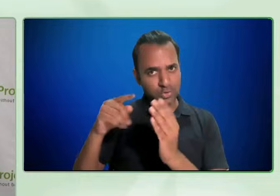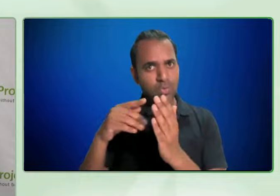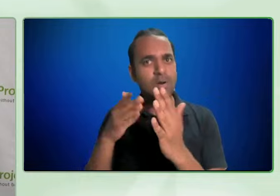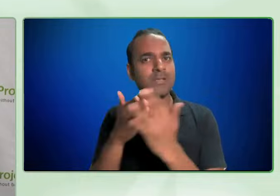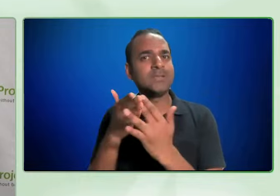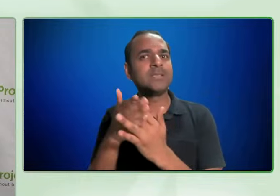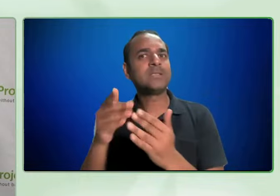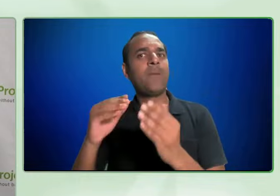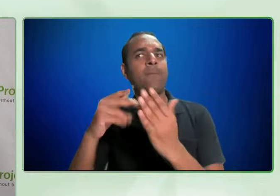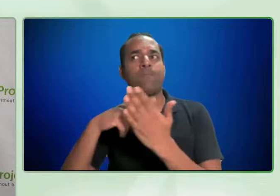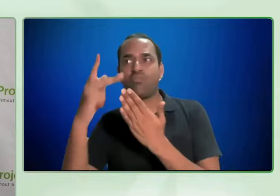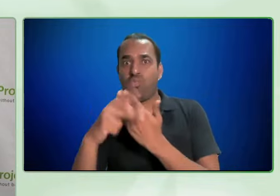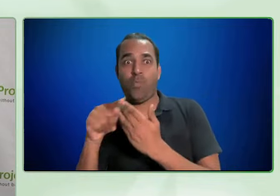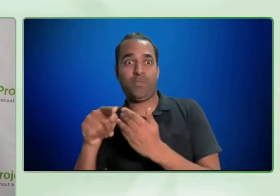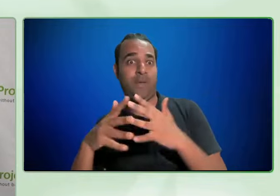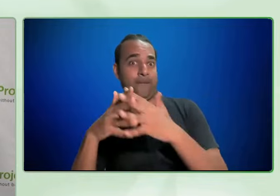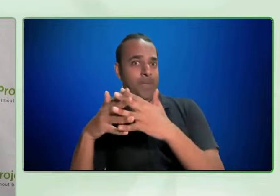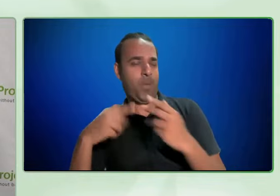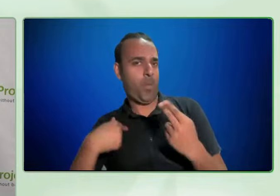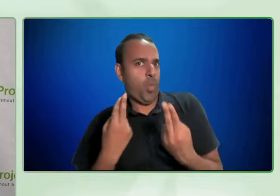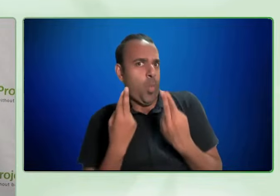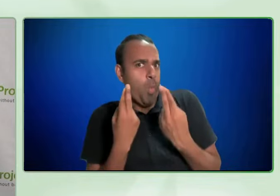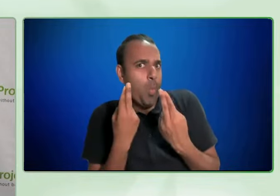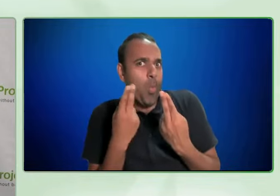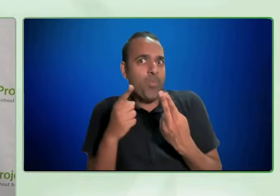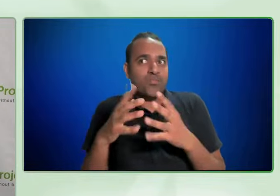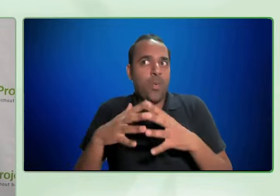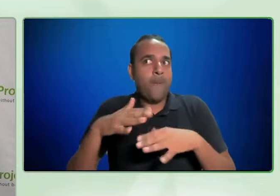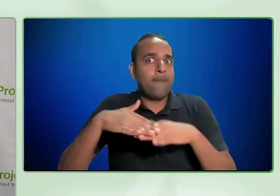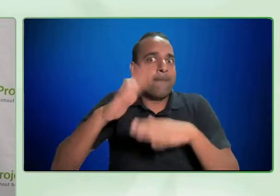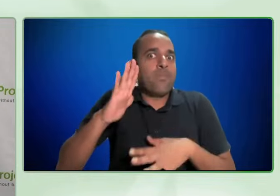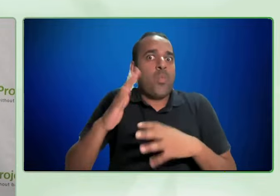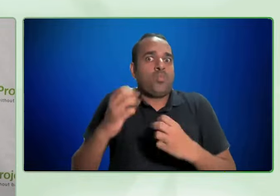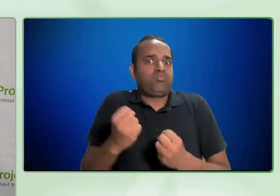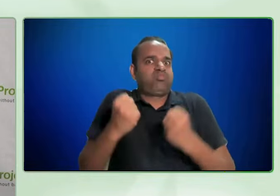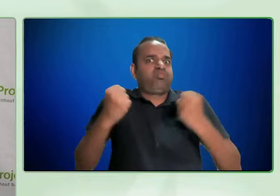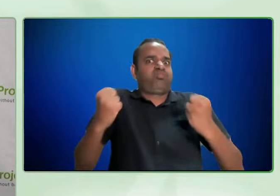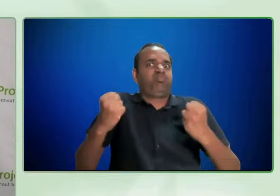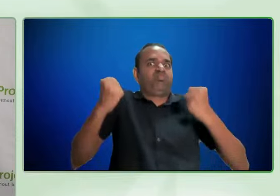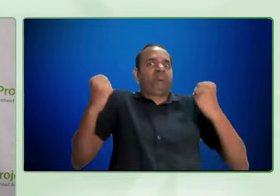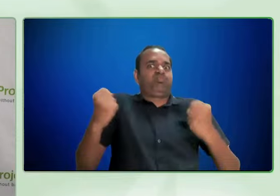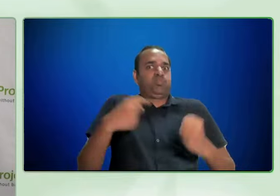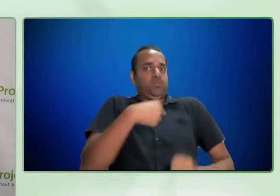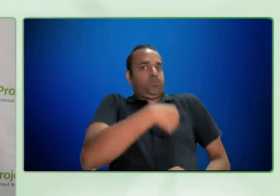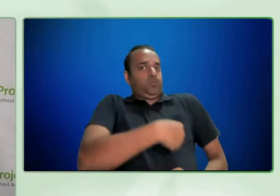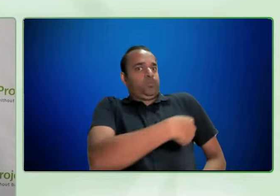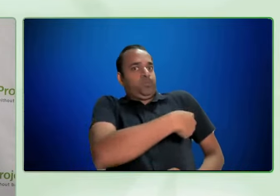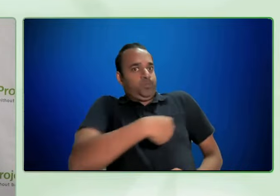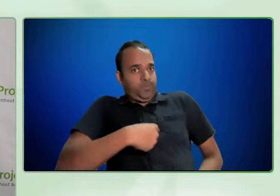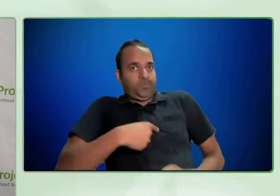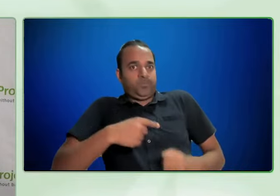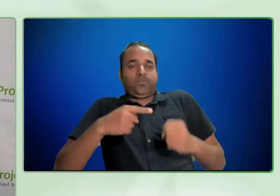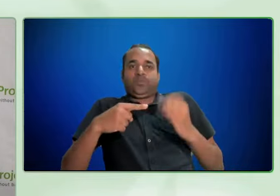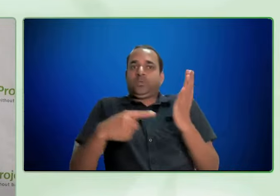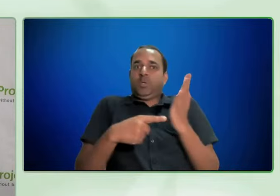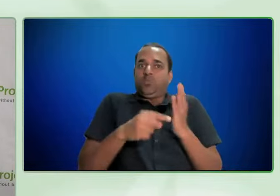Any of the technologies or warnings? The UN is really focused on early mornings